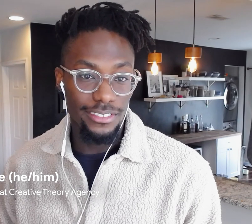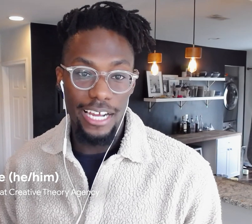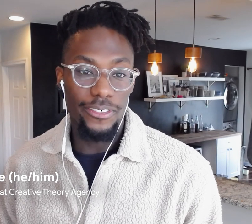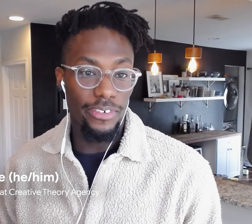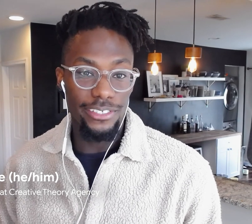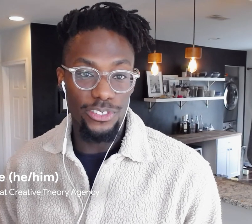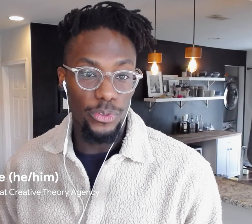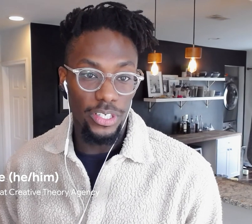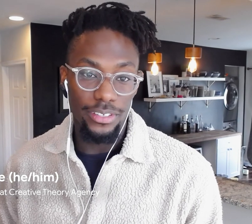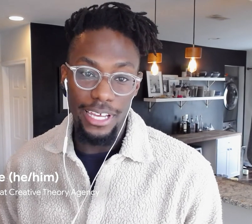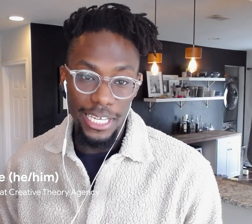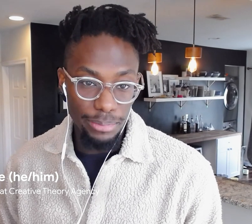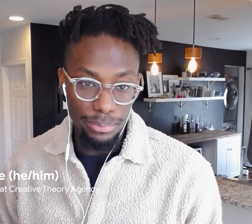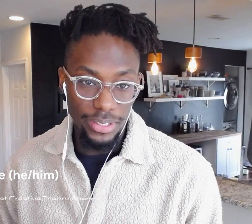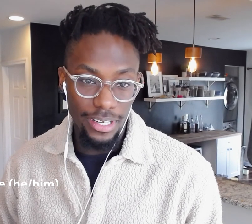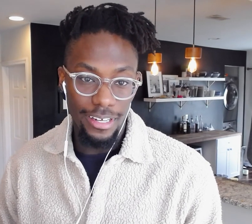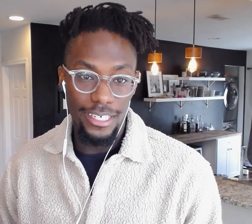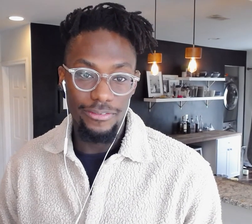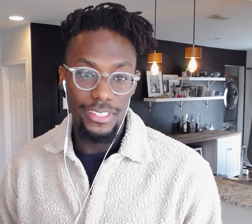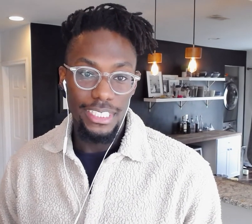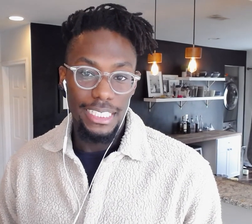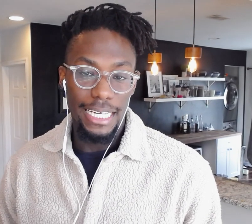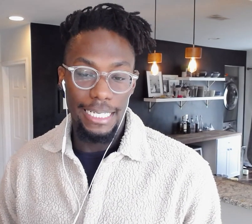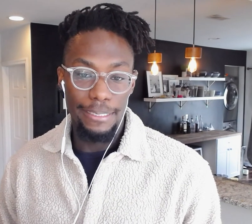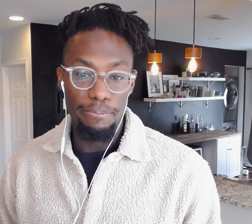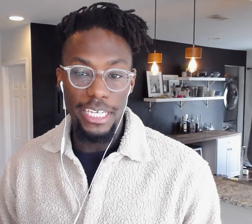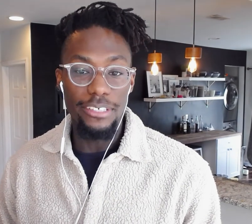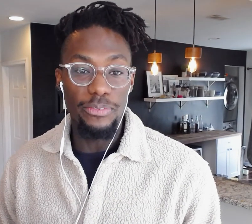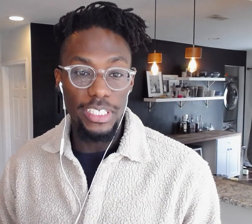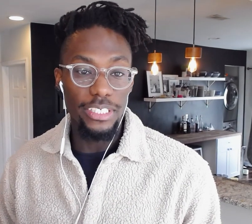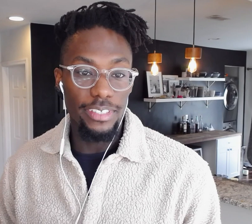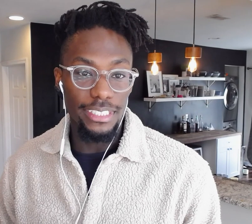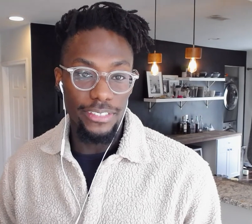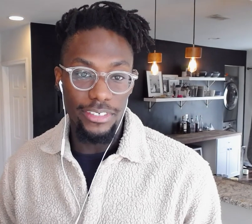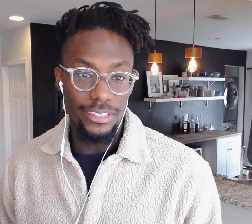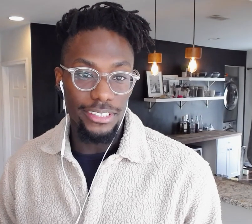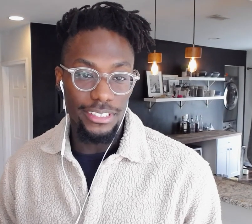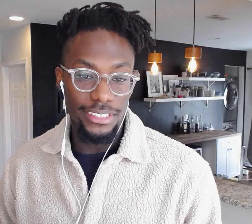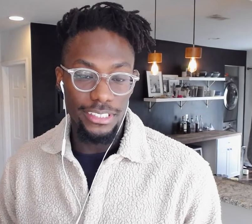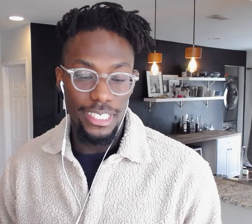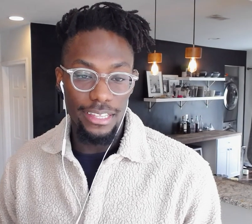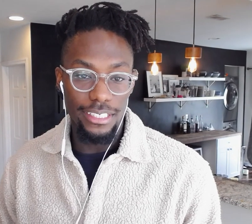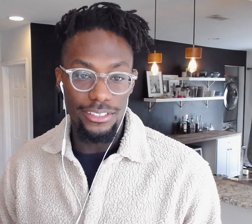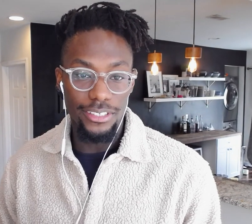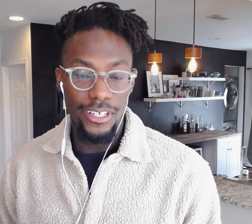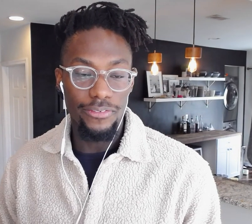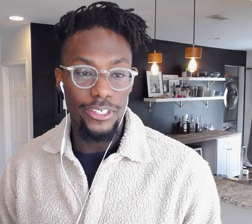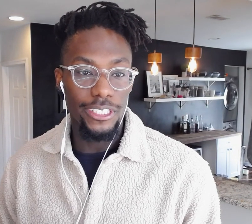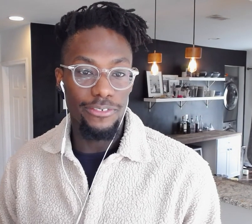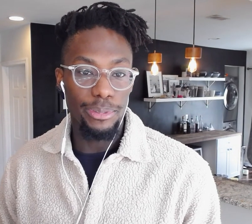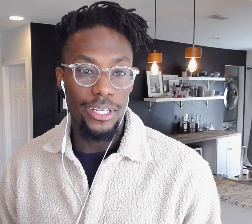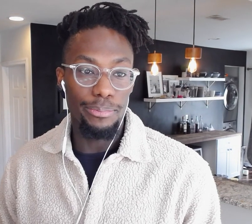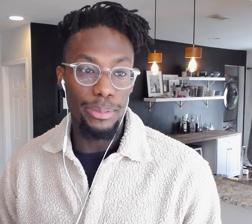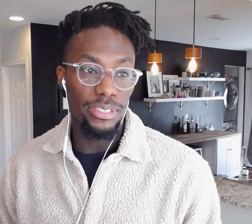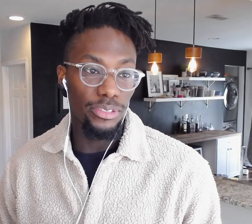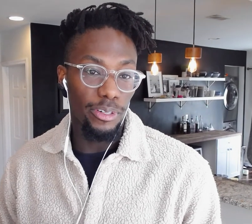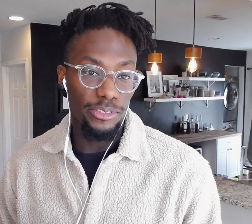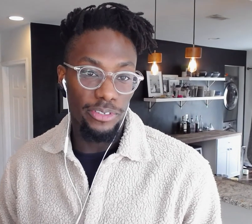sacrificing work, laying people off, making really, really difficult decisions. And I think it took a lot of courage from a lot of people